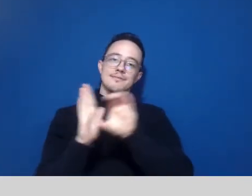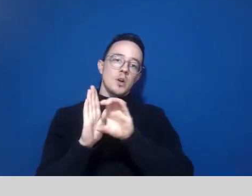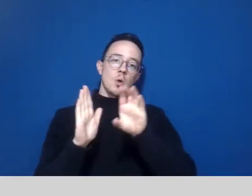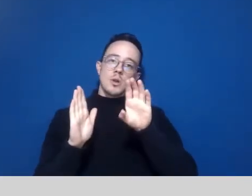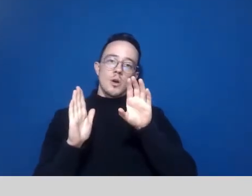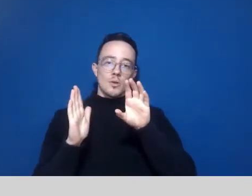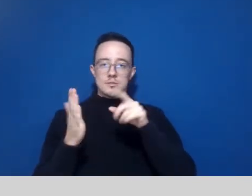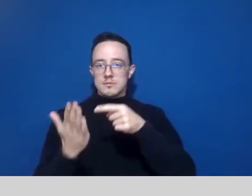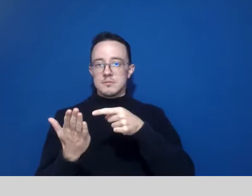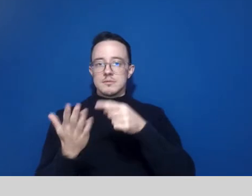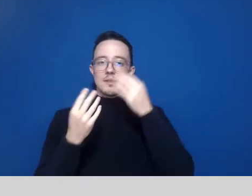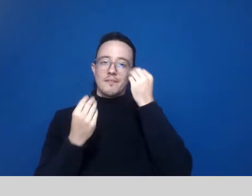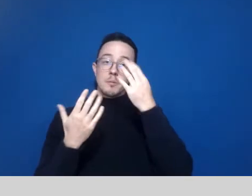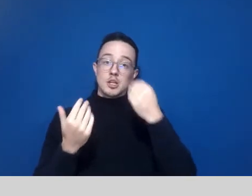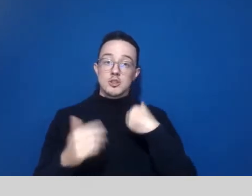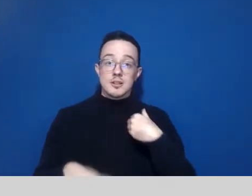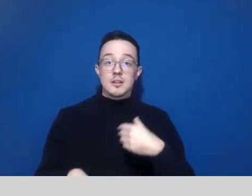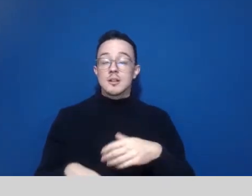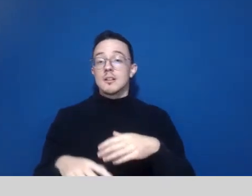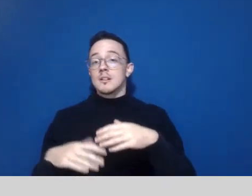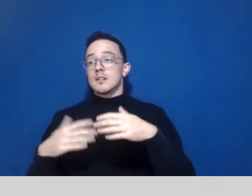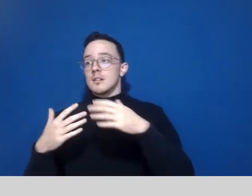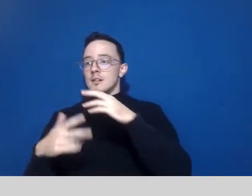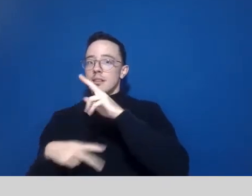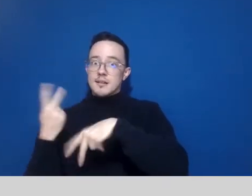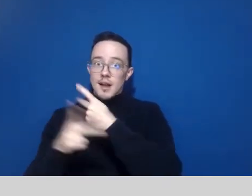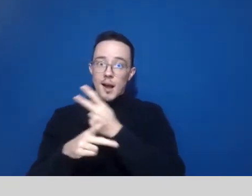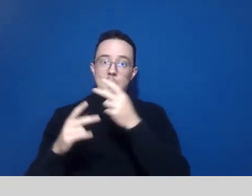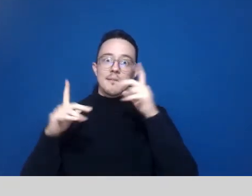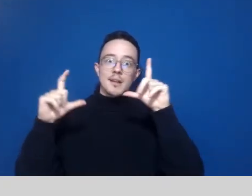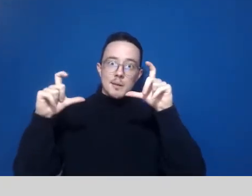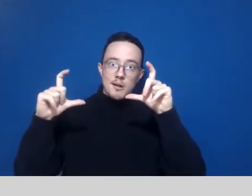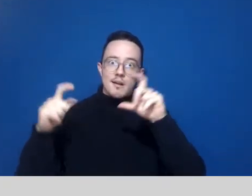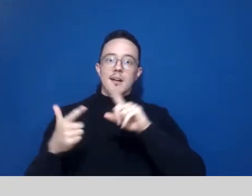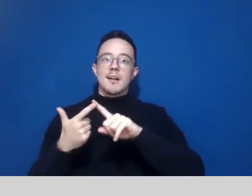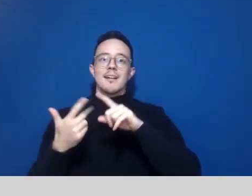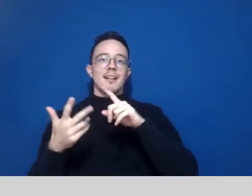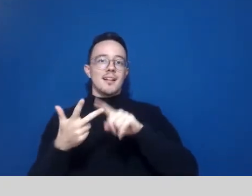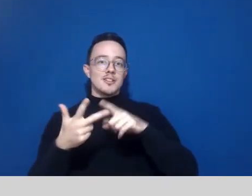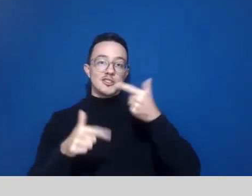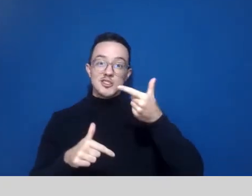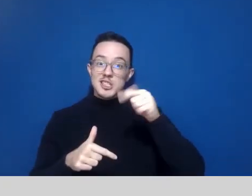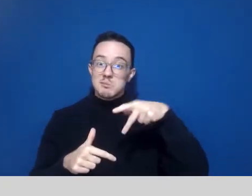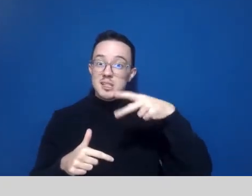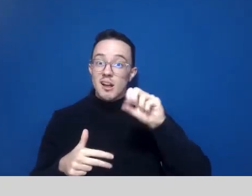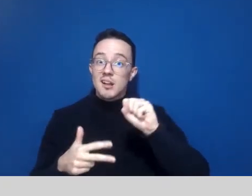We've got the make and model of the device. We've got EXIF data. The really exciting stuff is we've got GPS data.